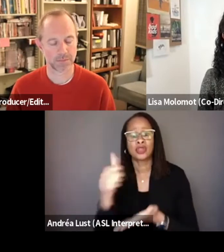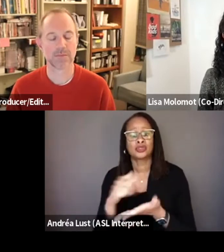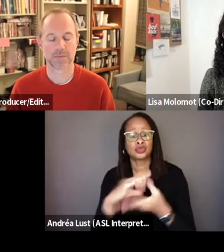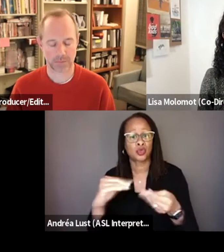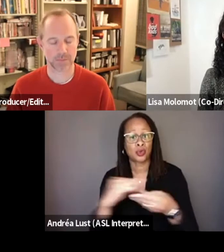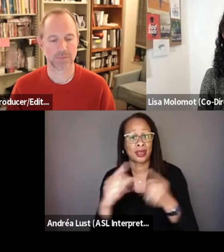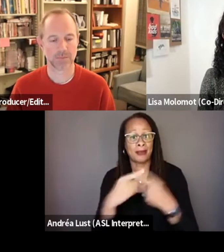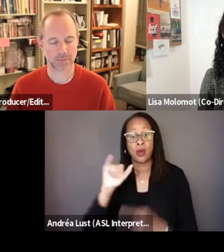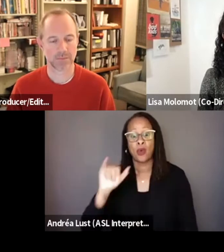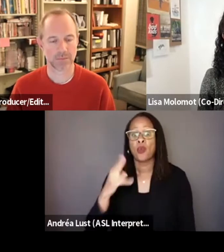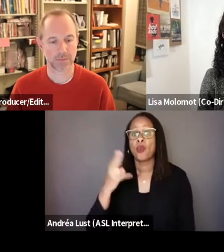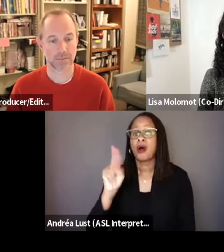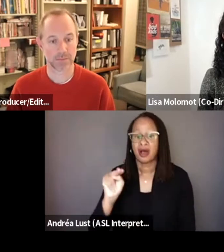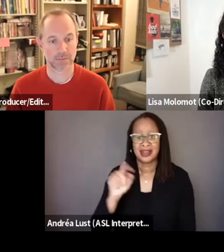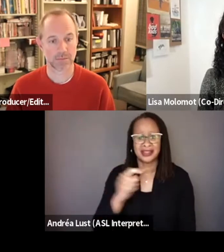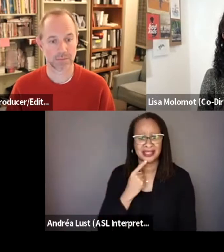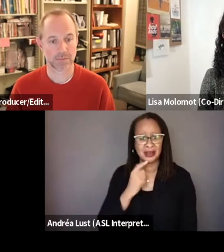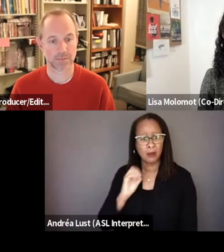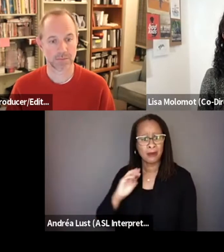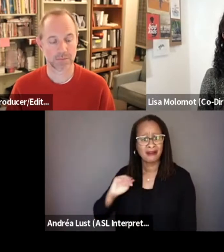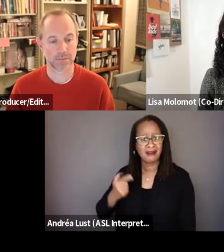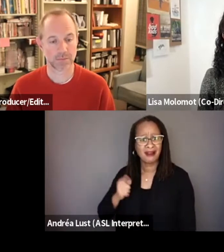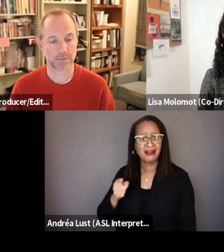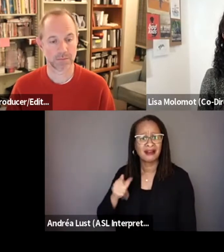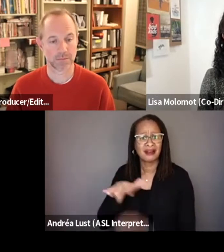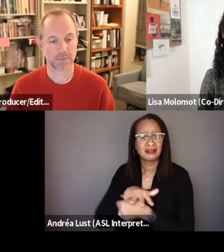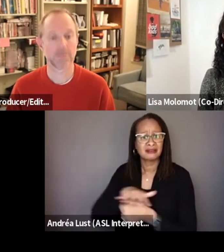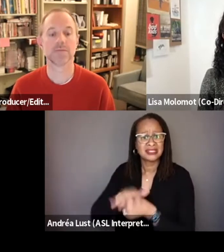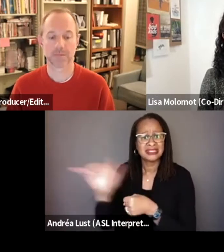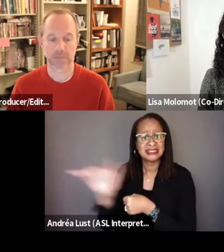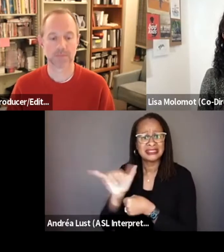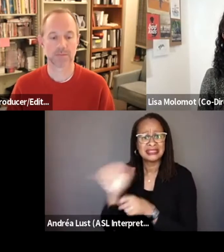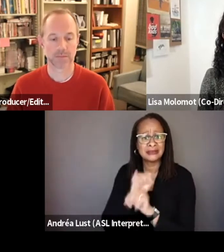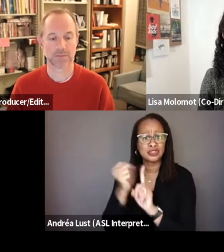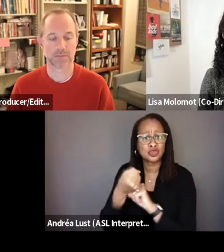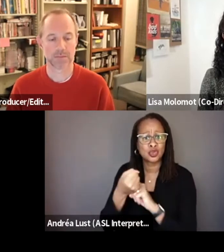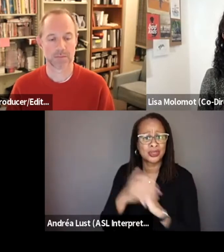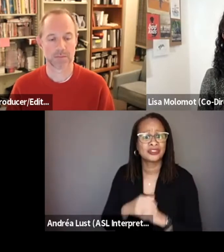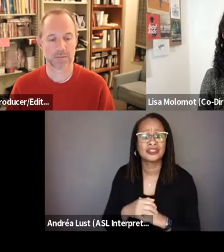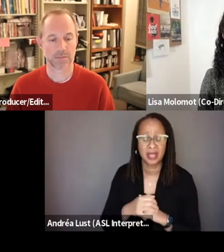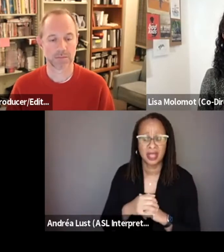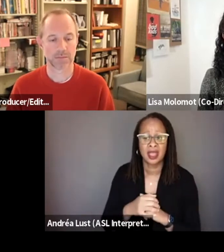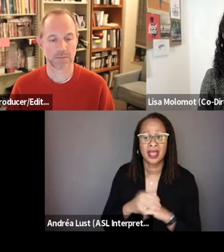and I'm like, oh my God, they're in our situation. And I just sent this long email